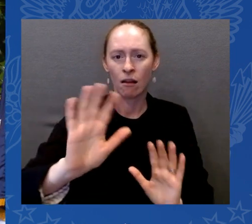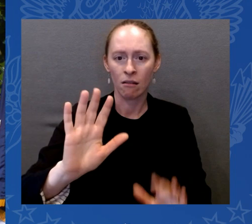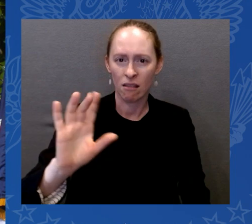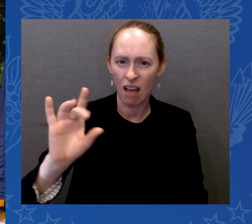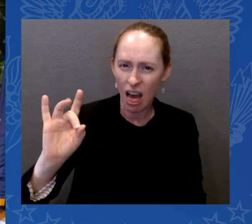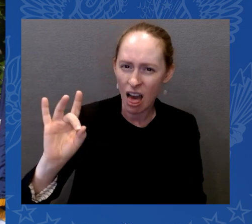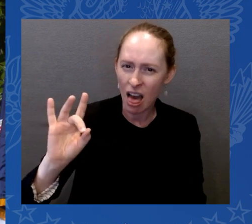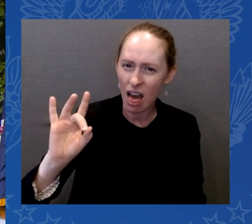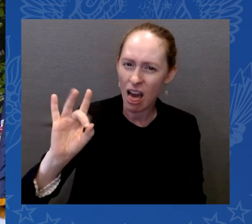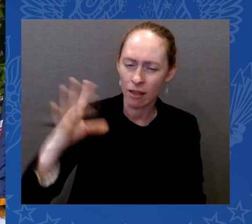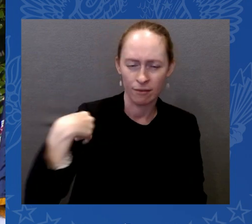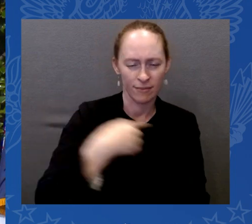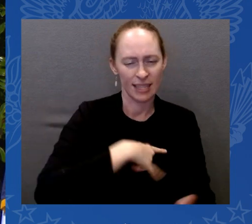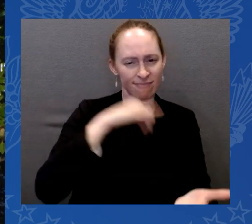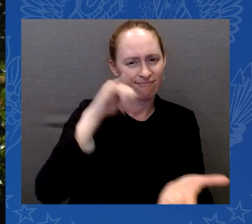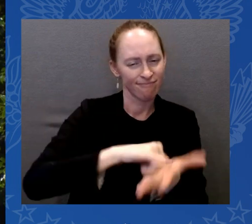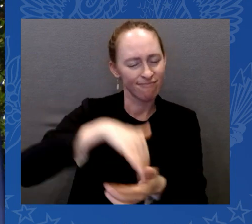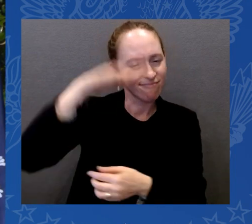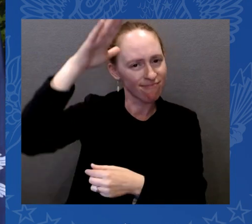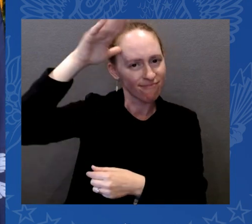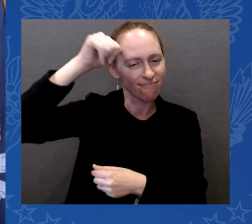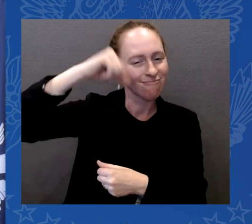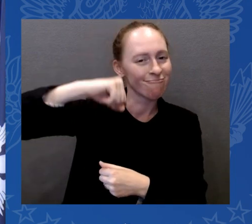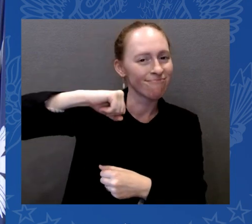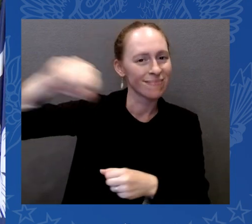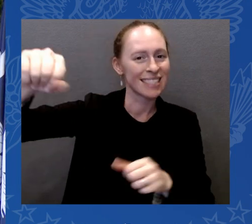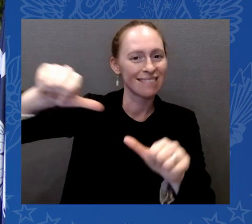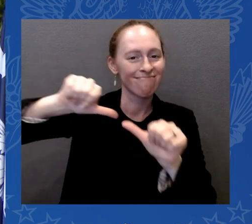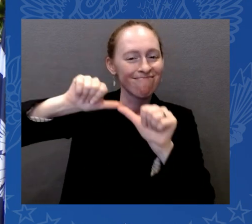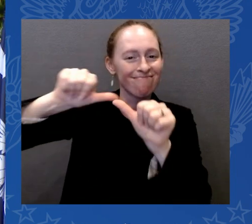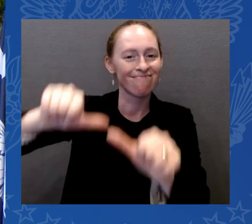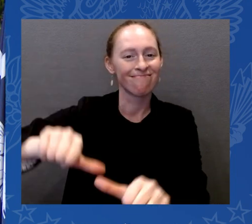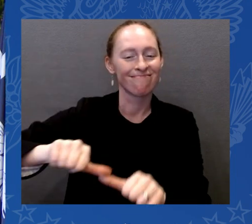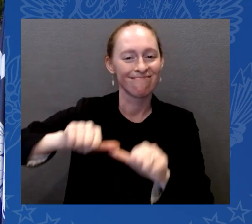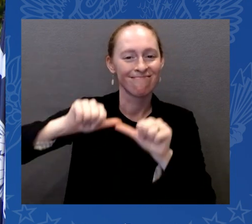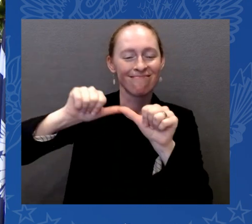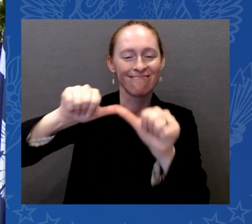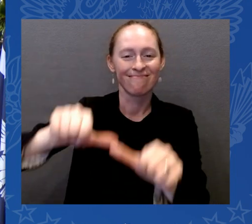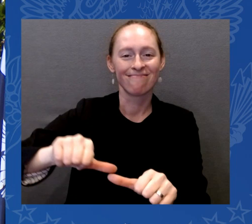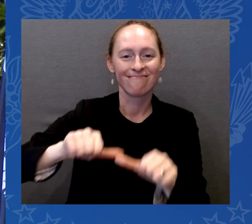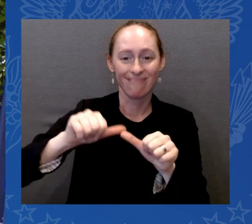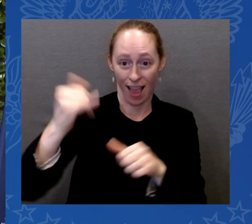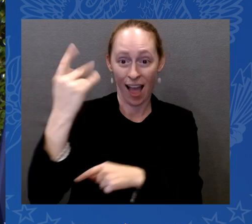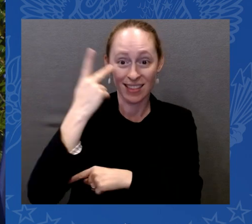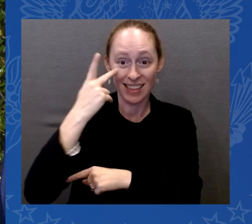This is your victory. This is your victory. And that's a fact.